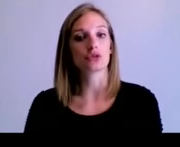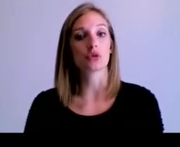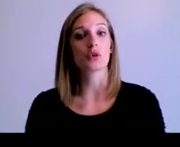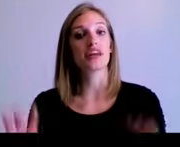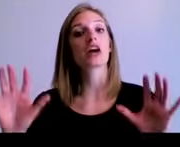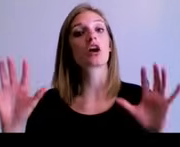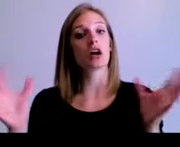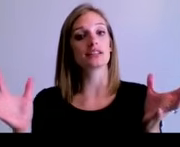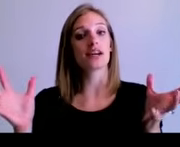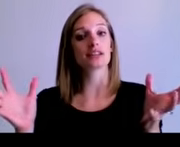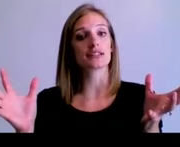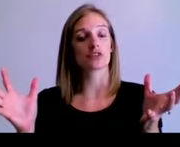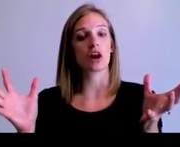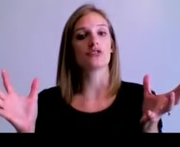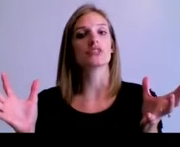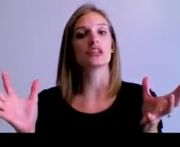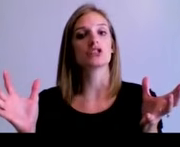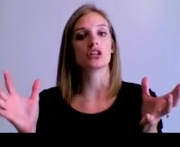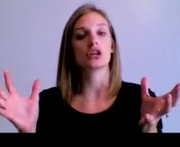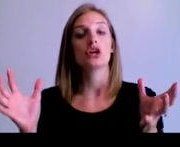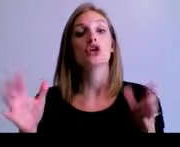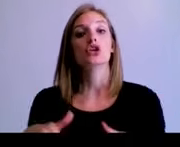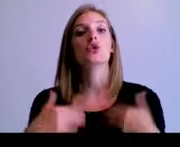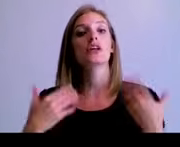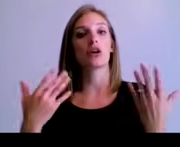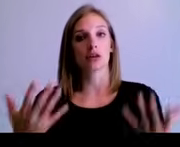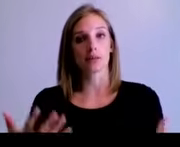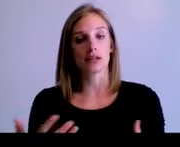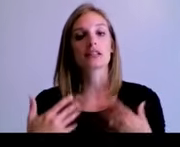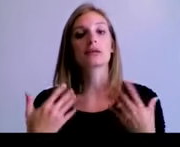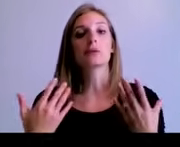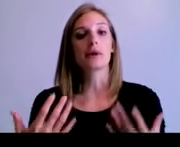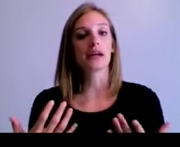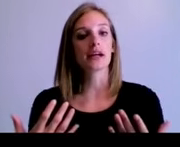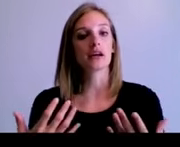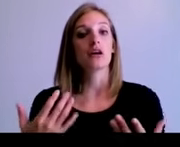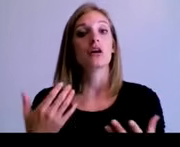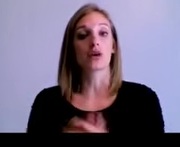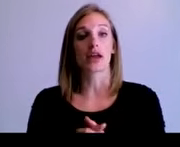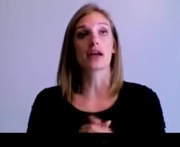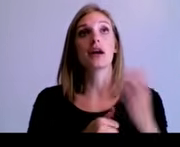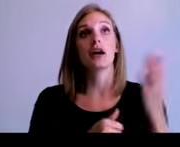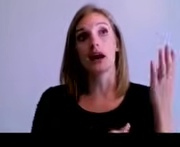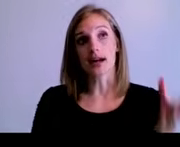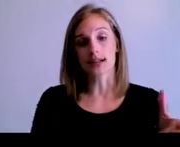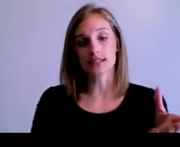So with that context of the conversation you can already mentally prepare Ok I asked them